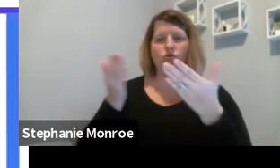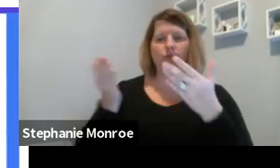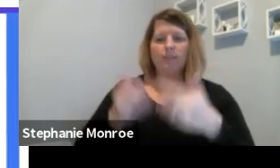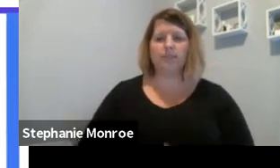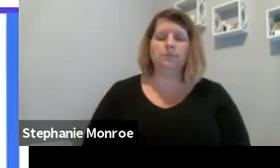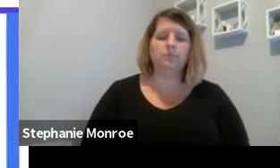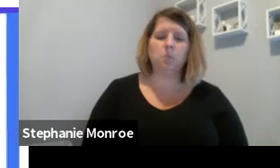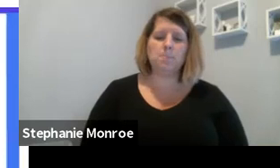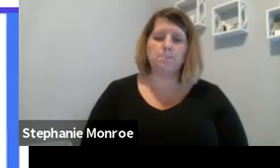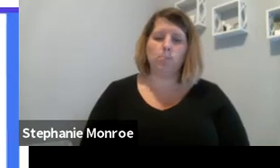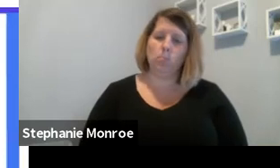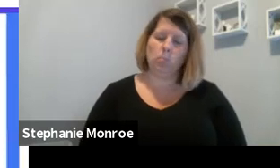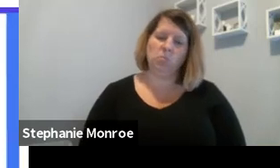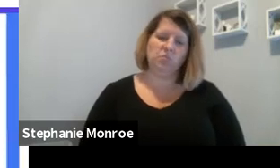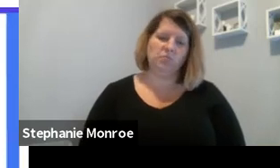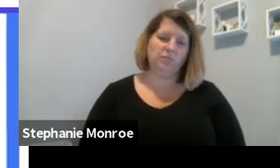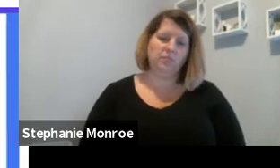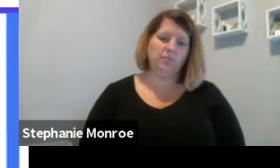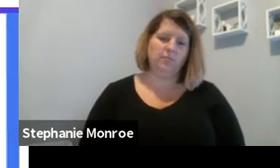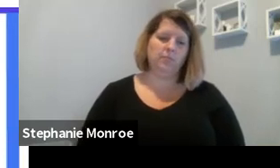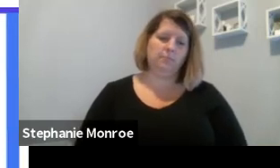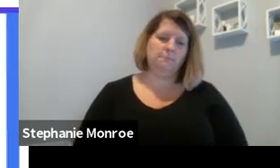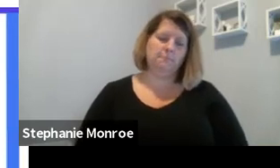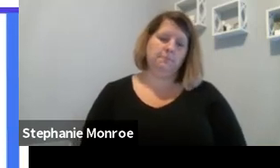have equal access to services.